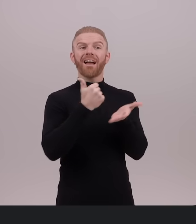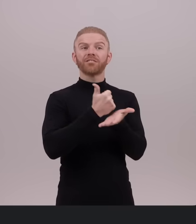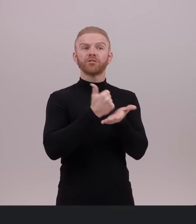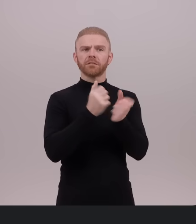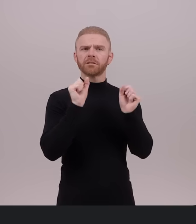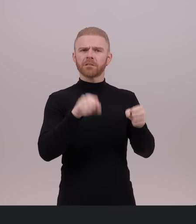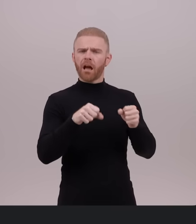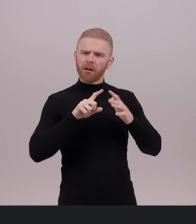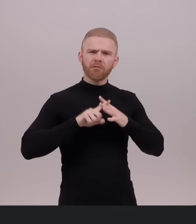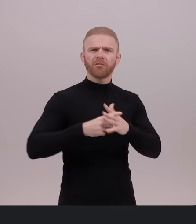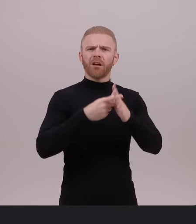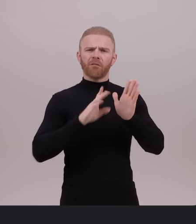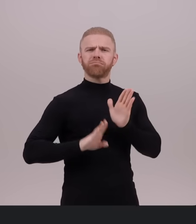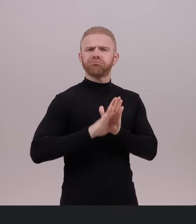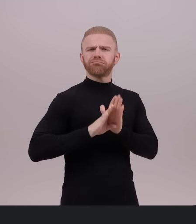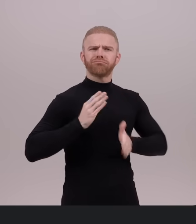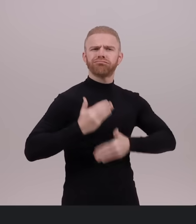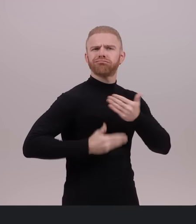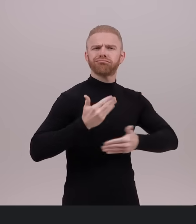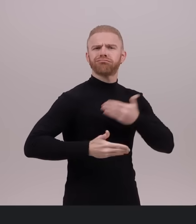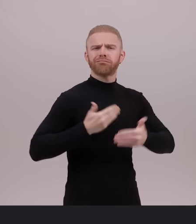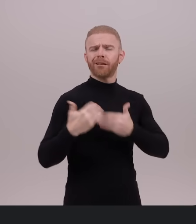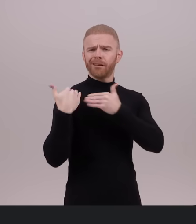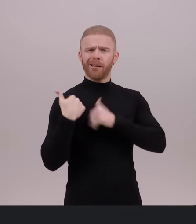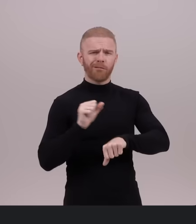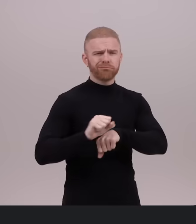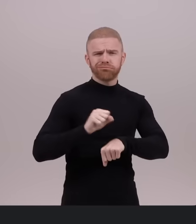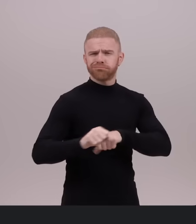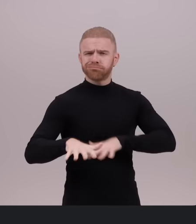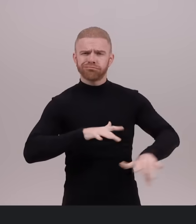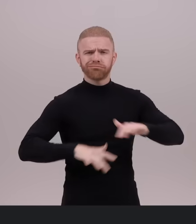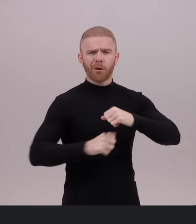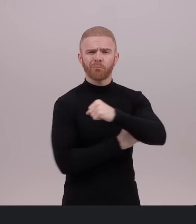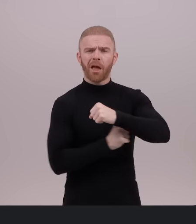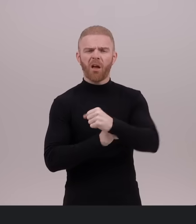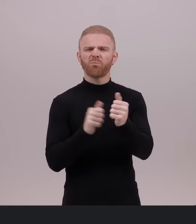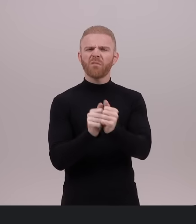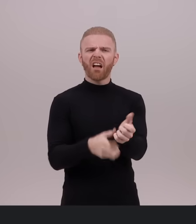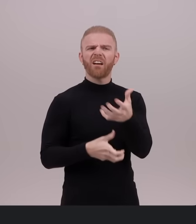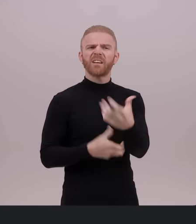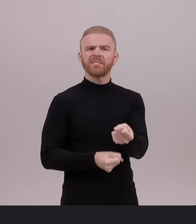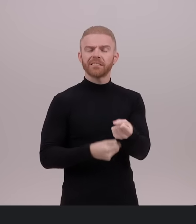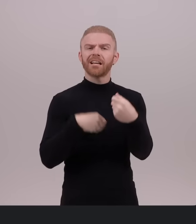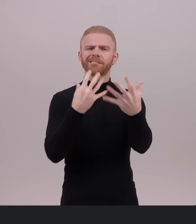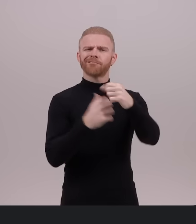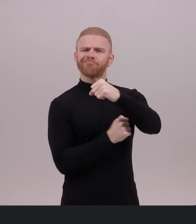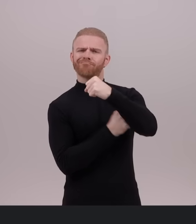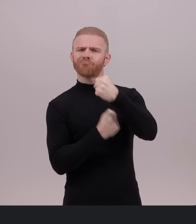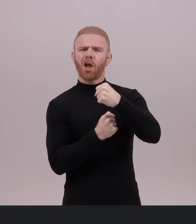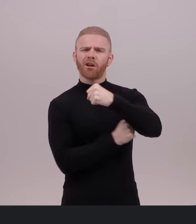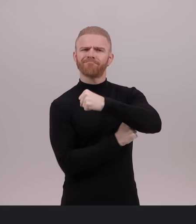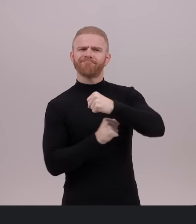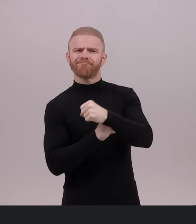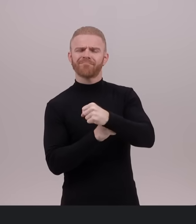process and handle the groundwork with confidence, giving you a solid foundation to test and refine.